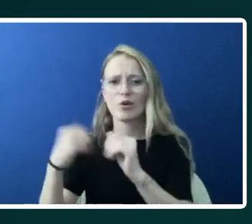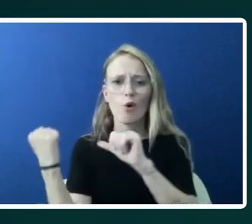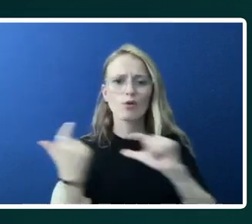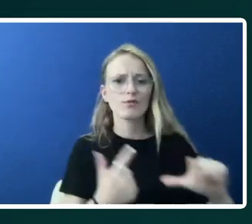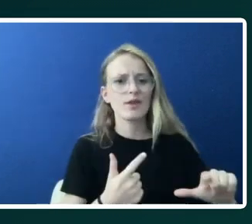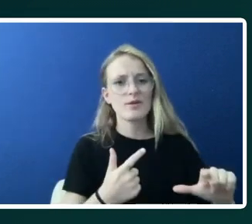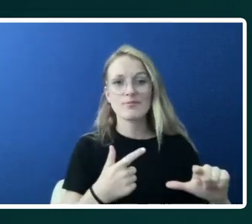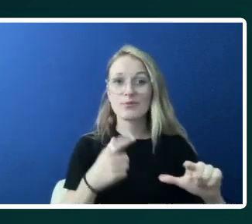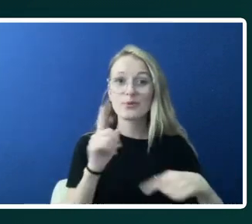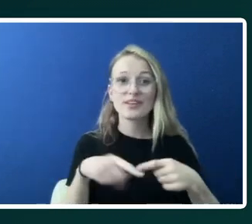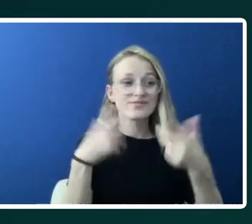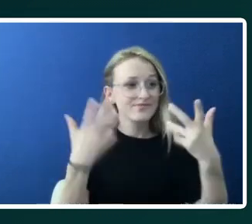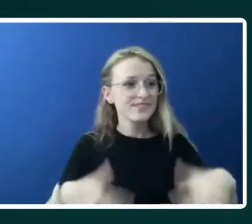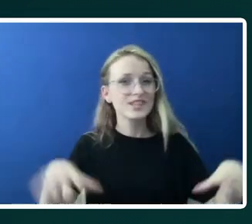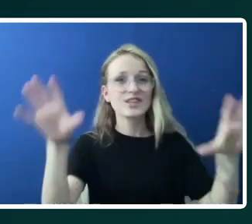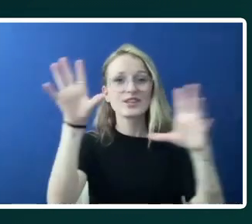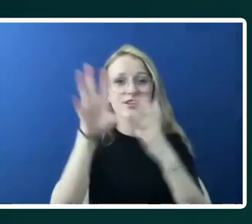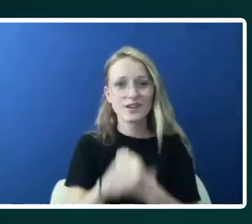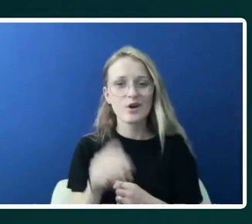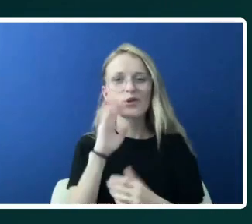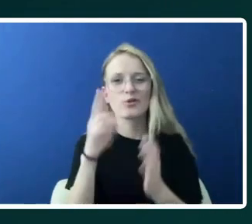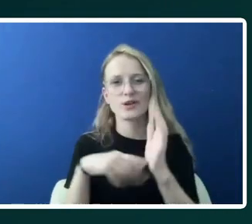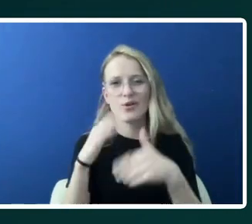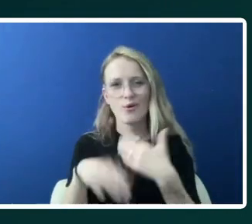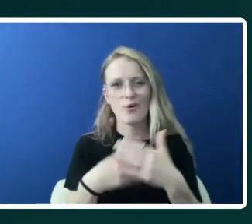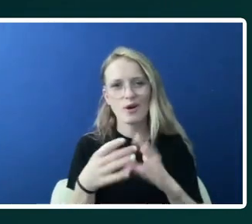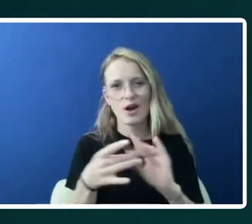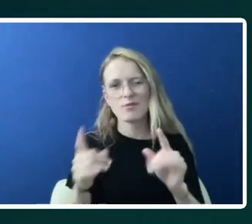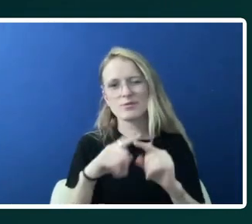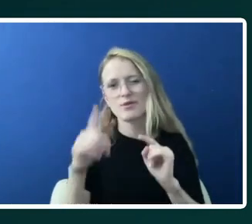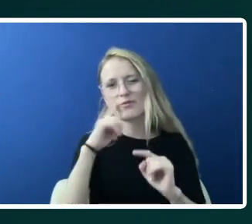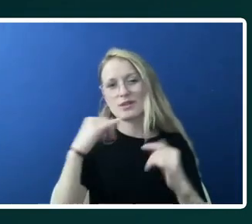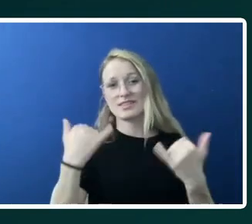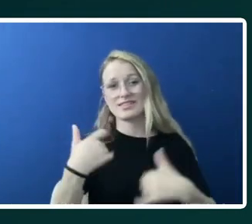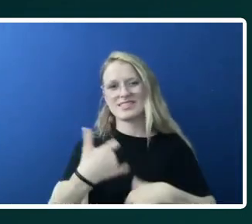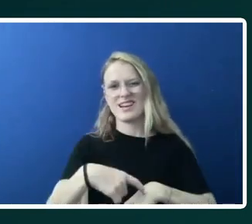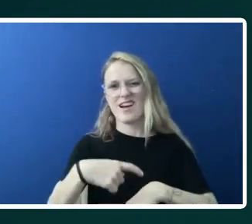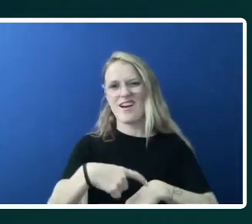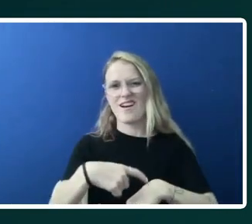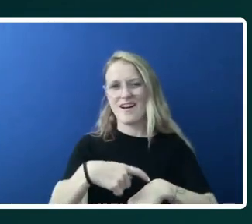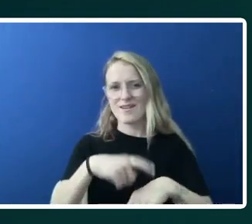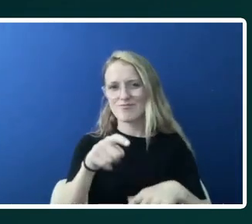them. But just for the sake of time, I'm going to continue on with our presentation.